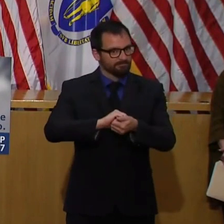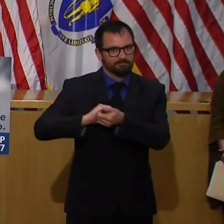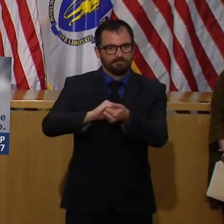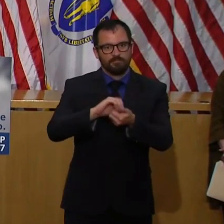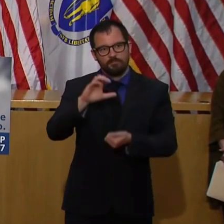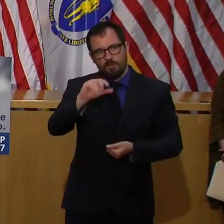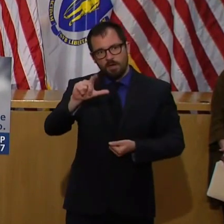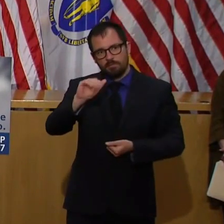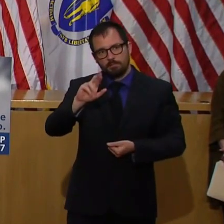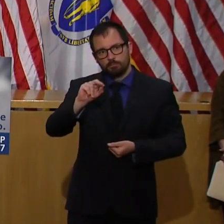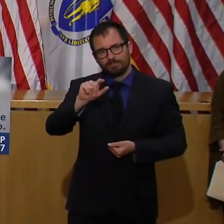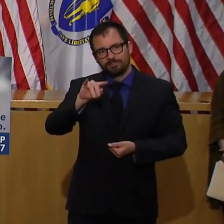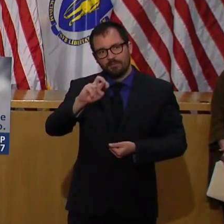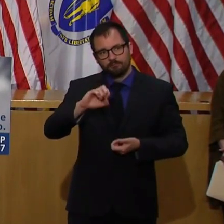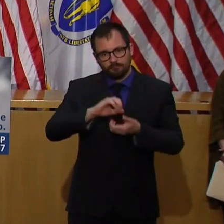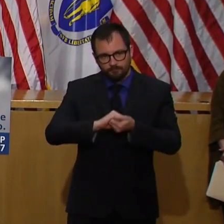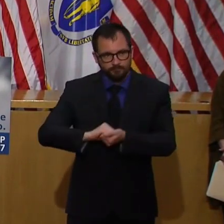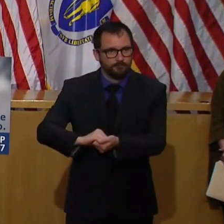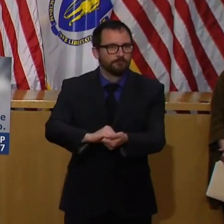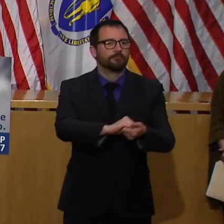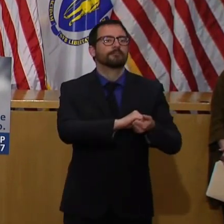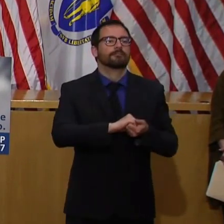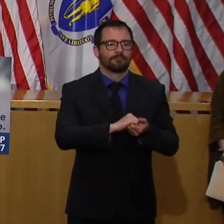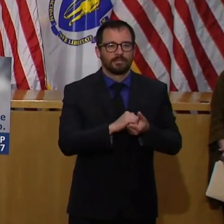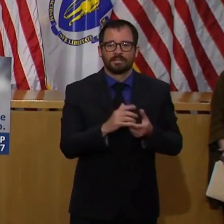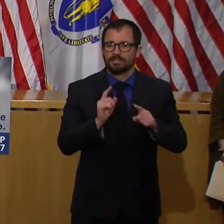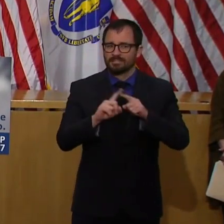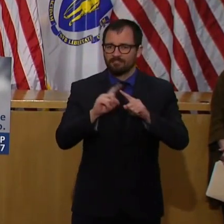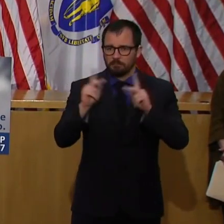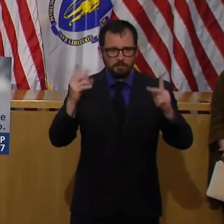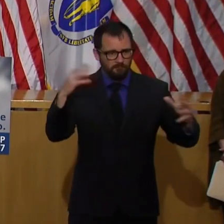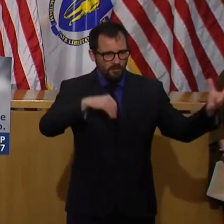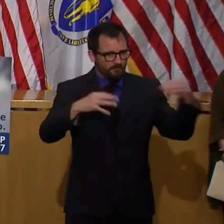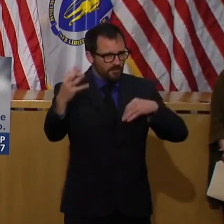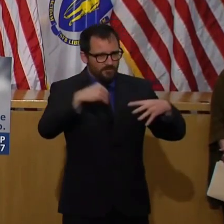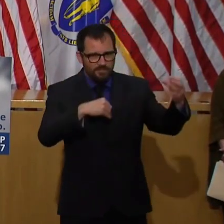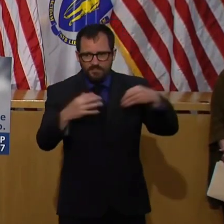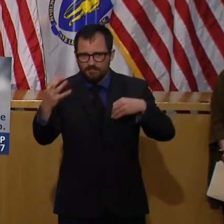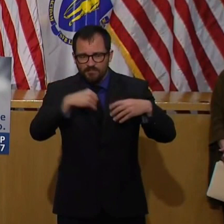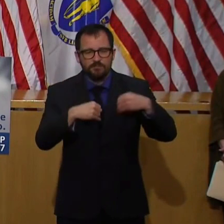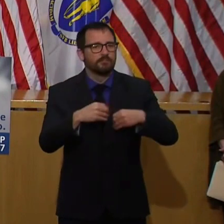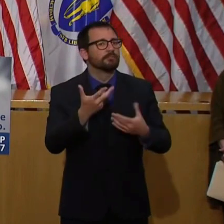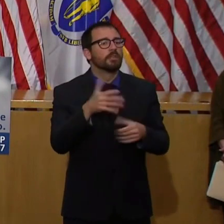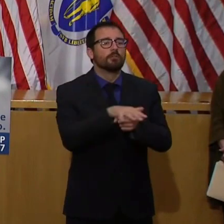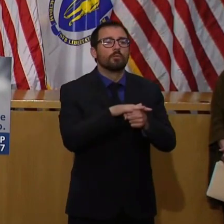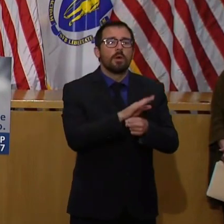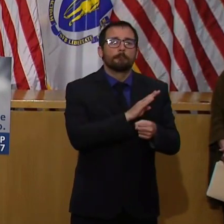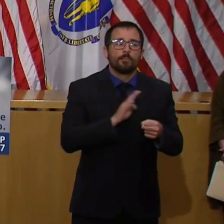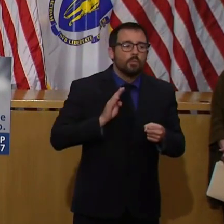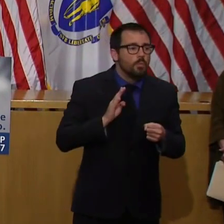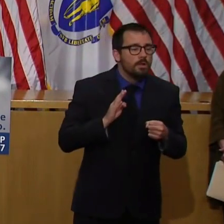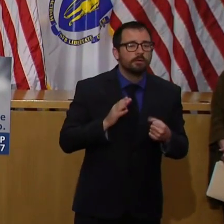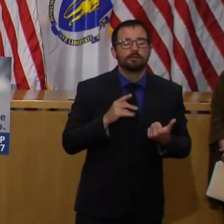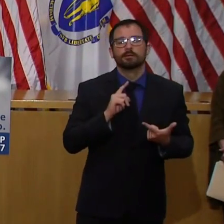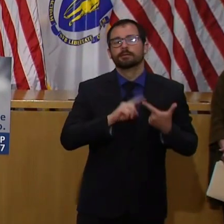WITH LOCAL BOARDS OF HEALTH, THE DEPARTMENT OF PUBLIC HEALTH AND PARTNERS IN HEALTH WHICH IS A NONPROFIT LOCATED IN